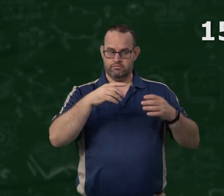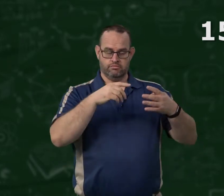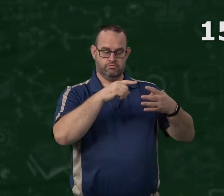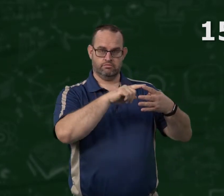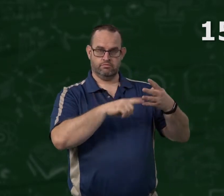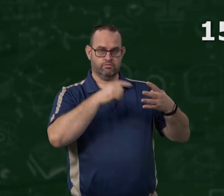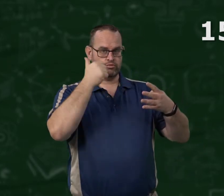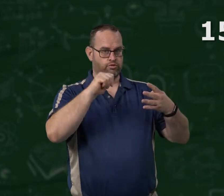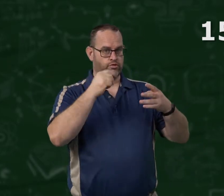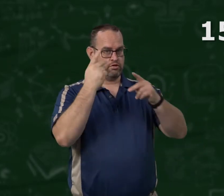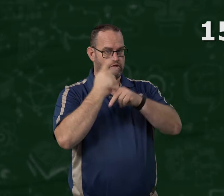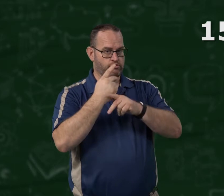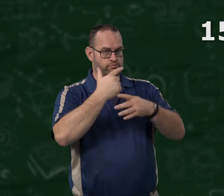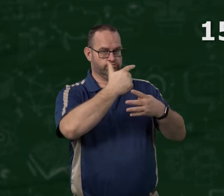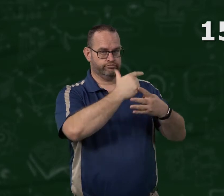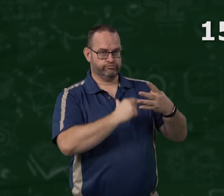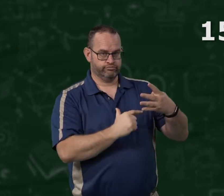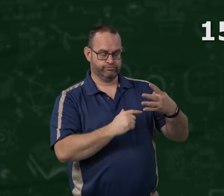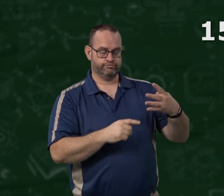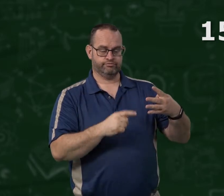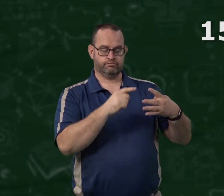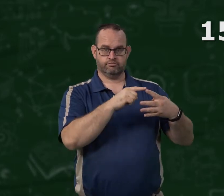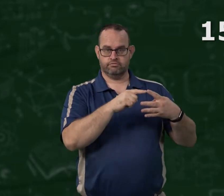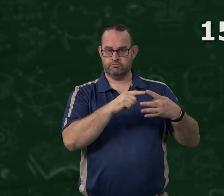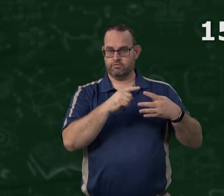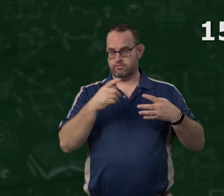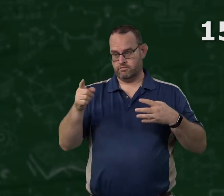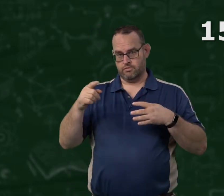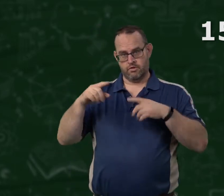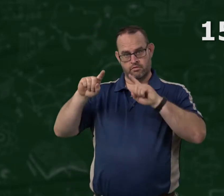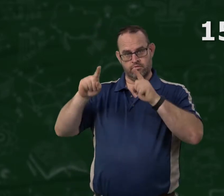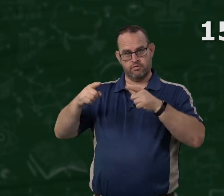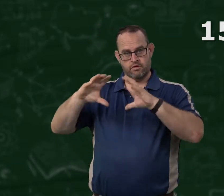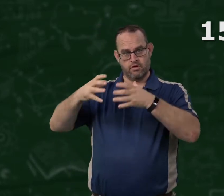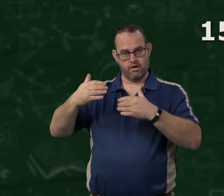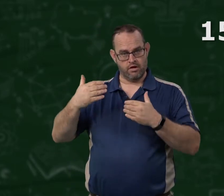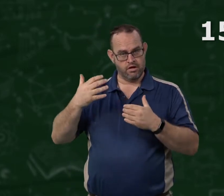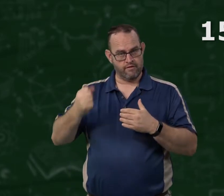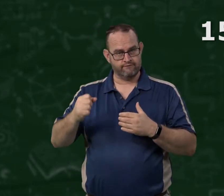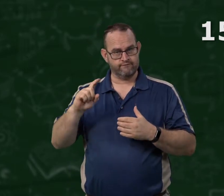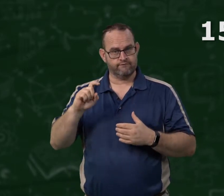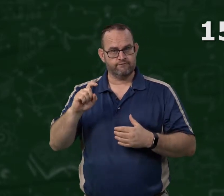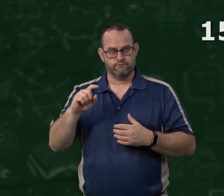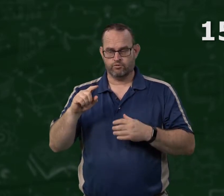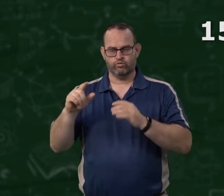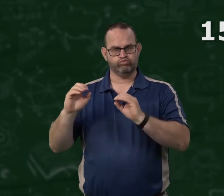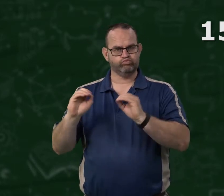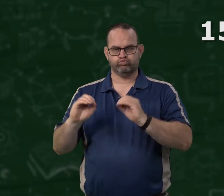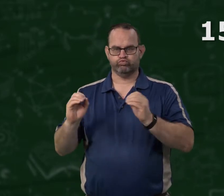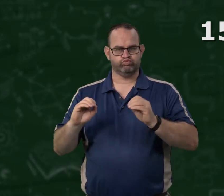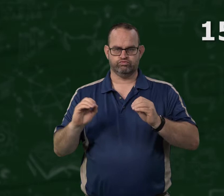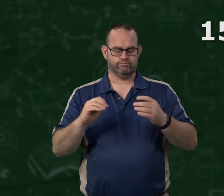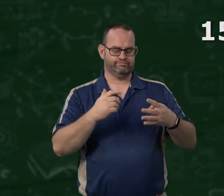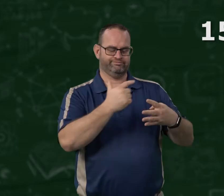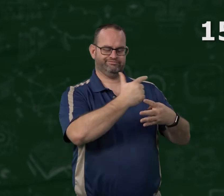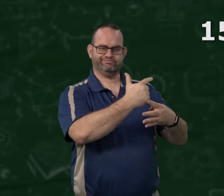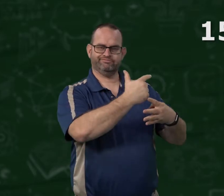Following the order of operations, step 1 is parentheses. This equation doesn’t have any.